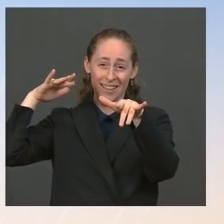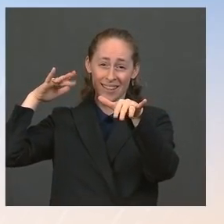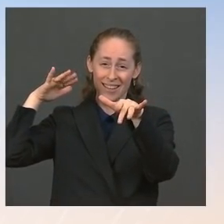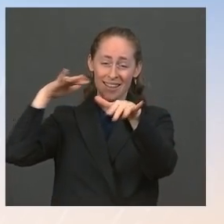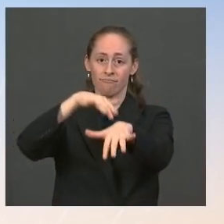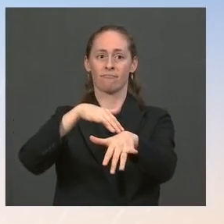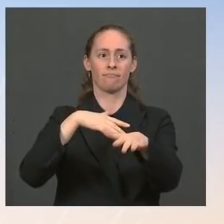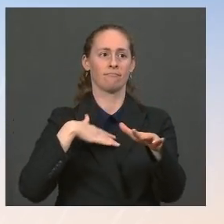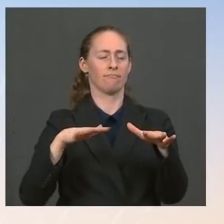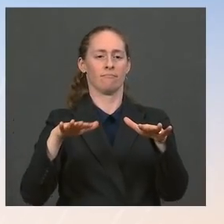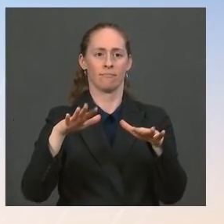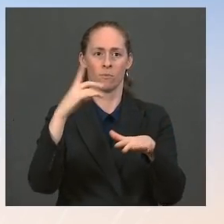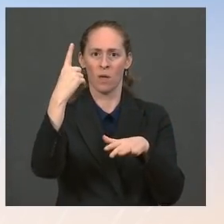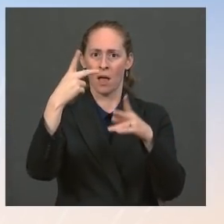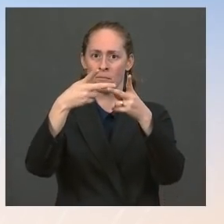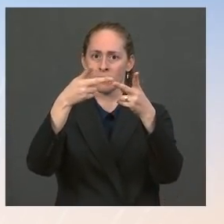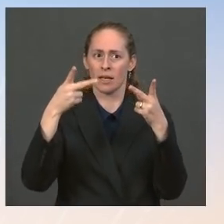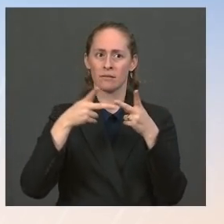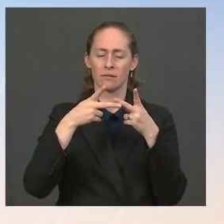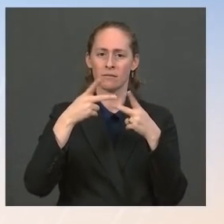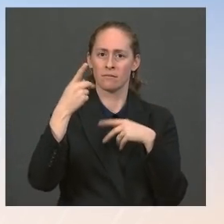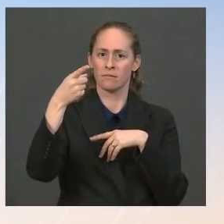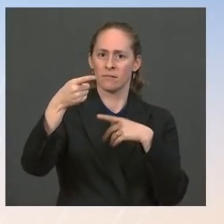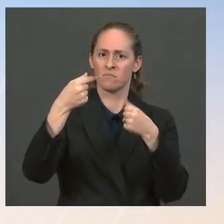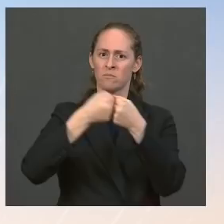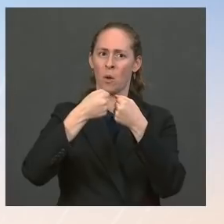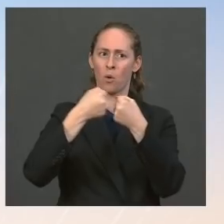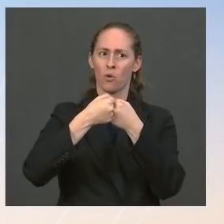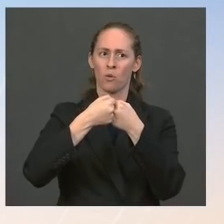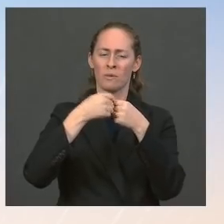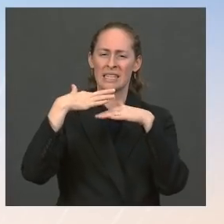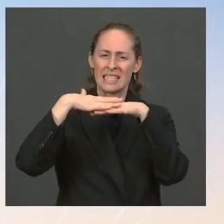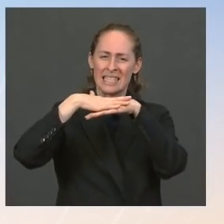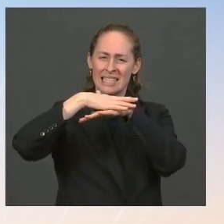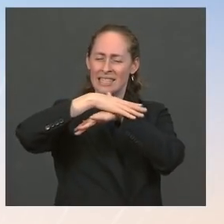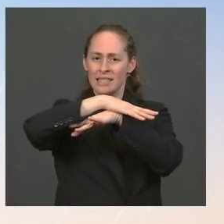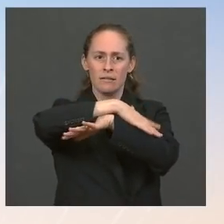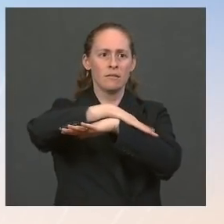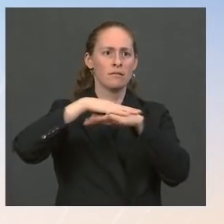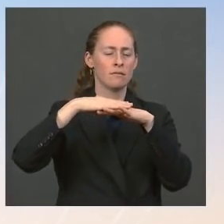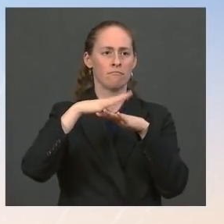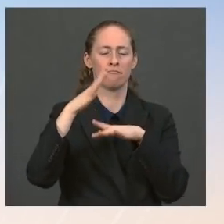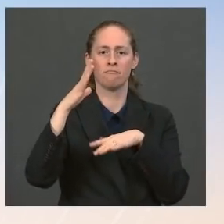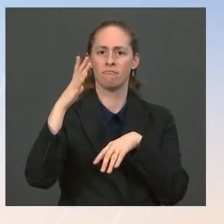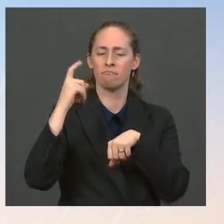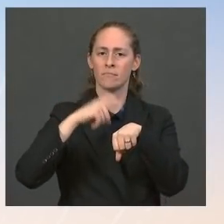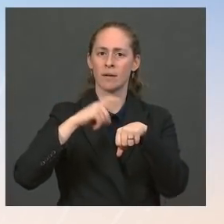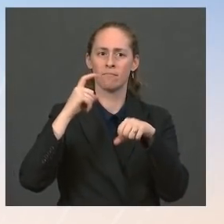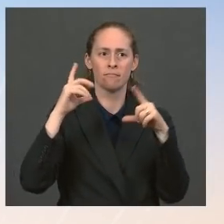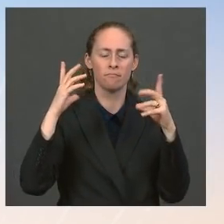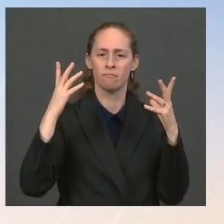along the border in such a compacted period of time. That is unprecedented. We have the Chief of the Border Patrol,